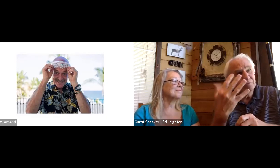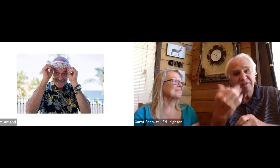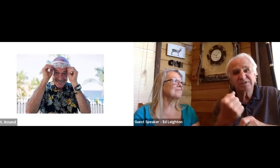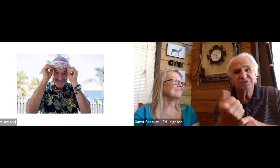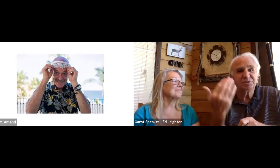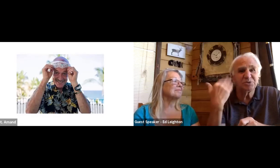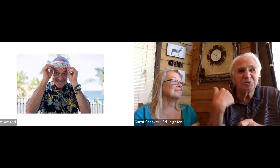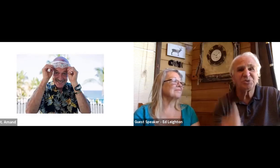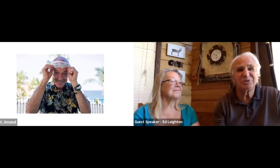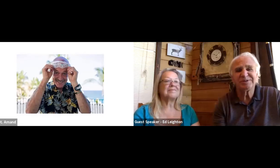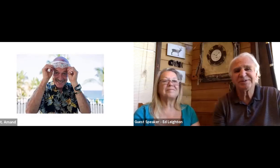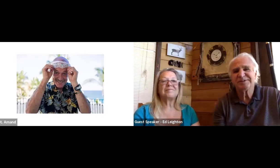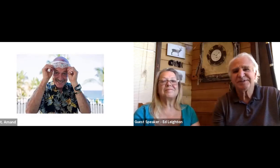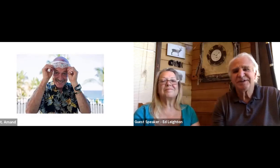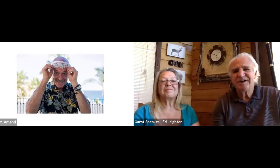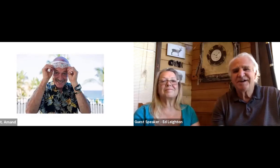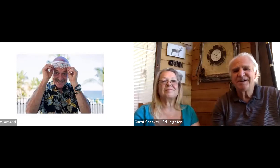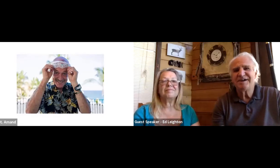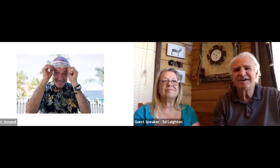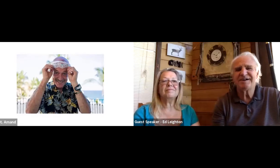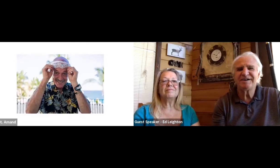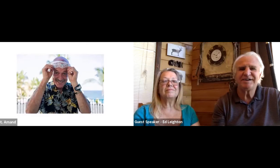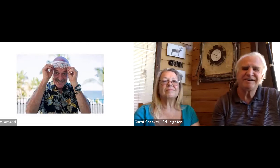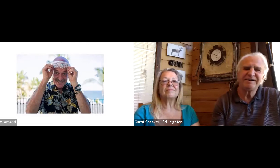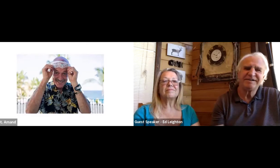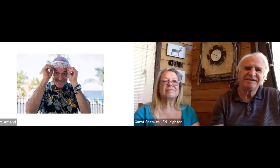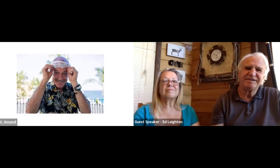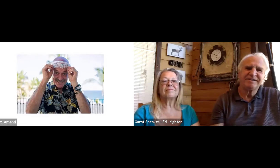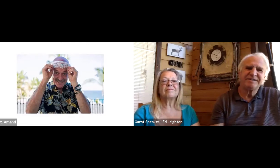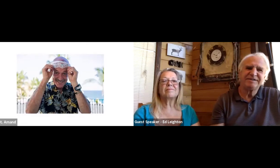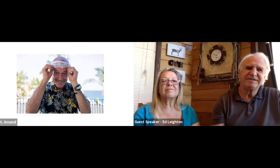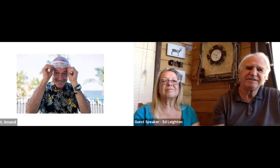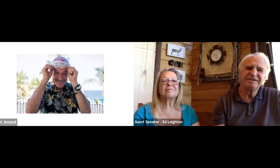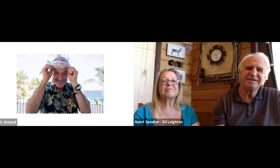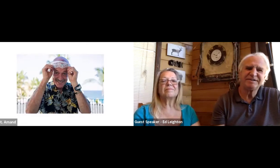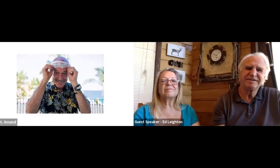Oh, that was about four or five years ago, I guess. Yeah.